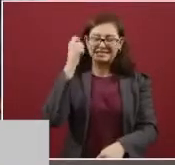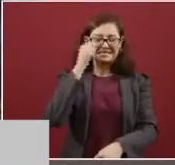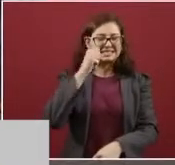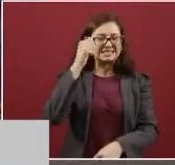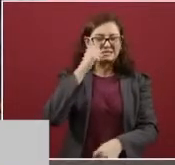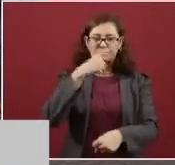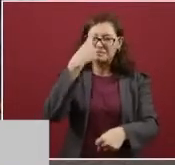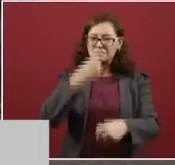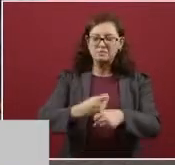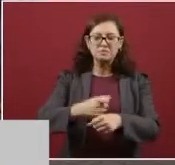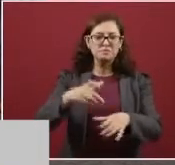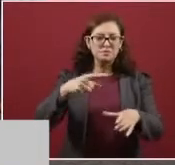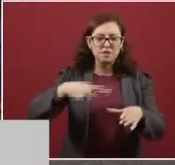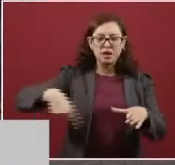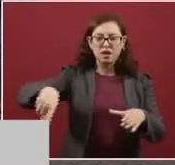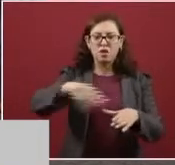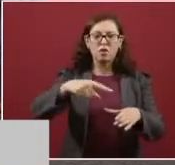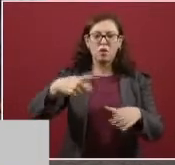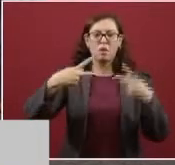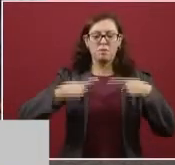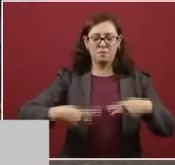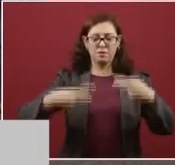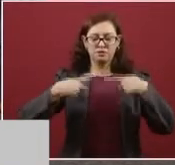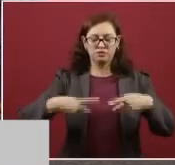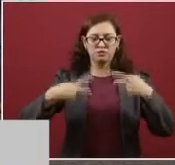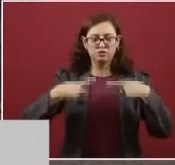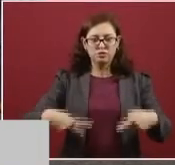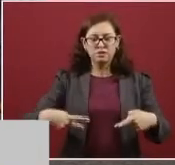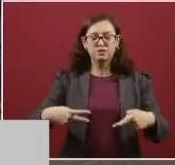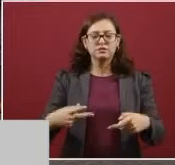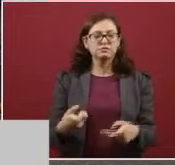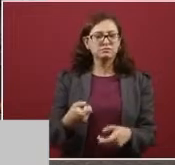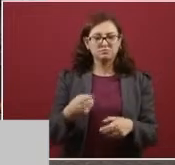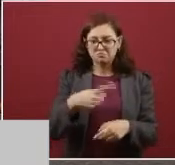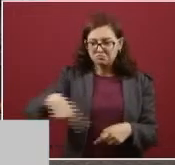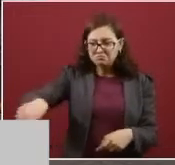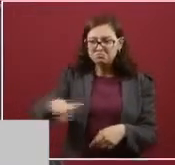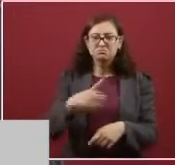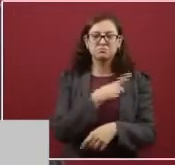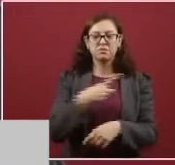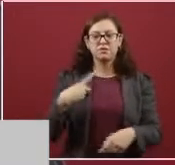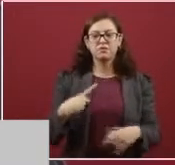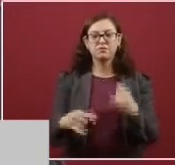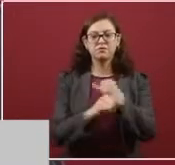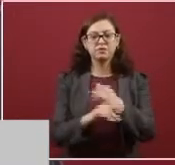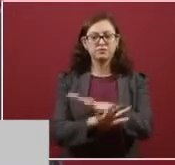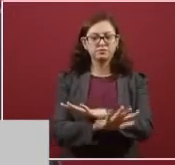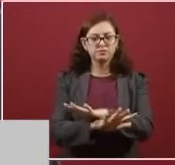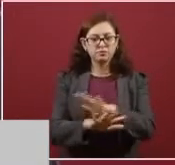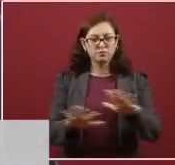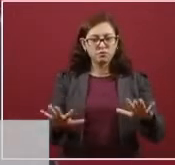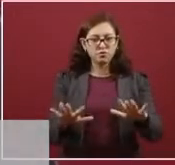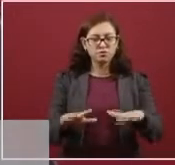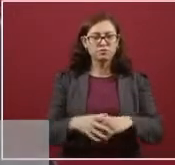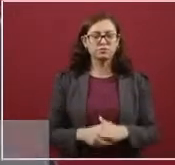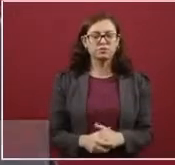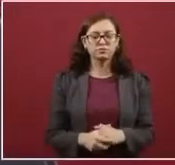the budget for communication will not be a coercion tool The government is open to data to citizens and they are the ones that rule